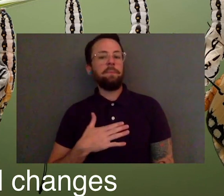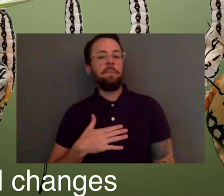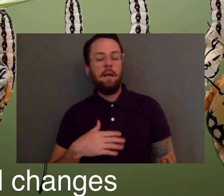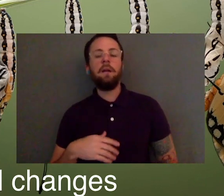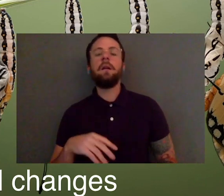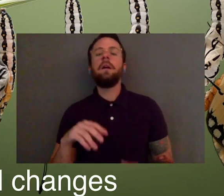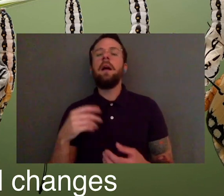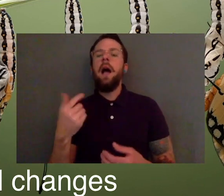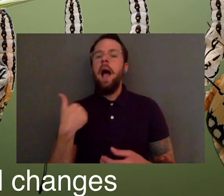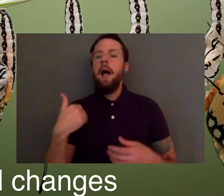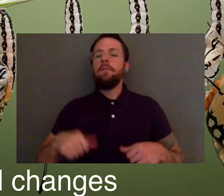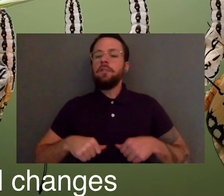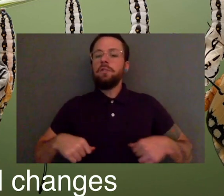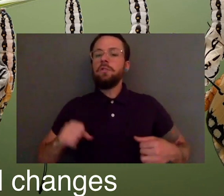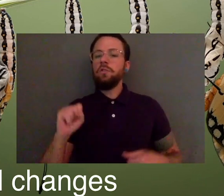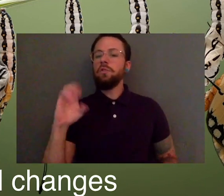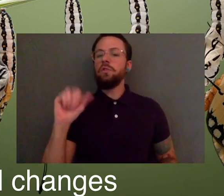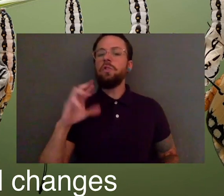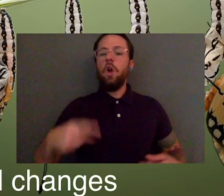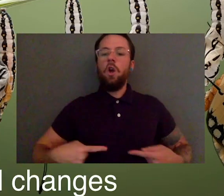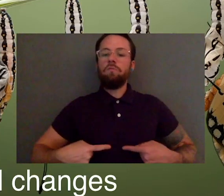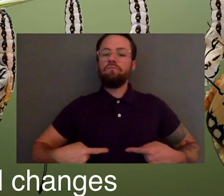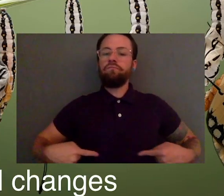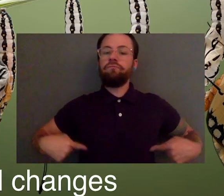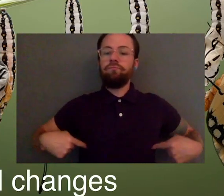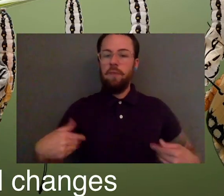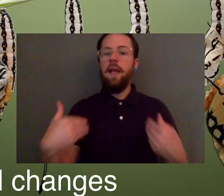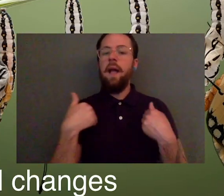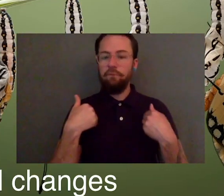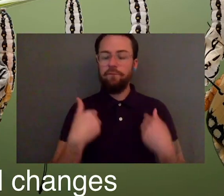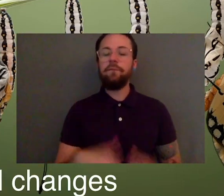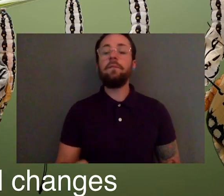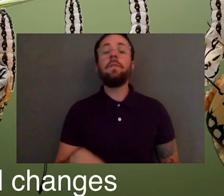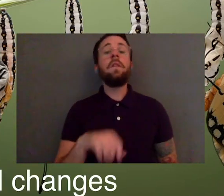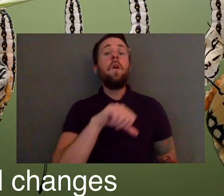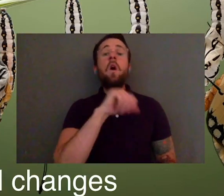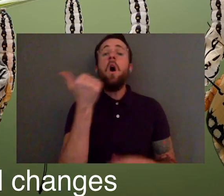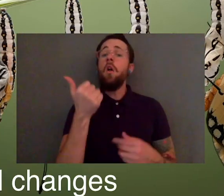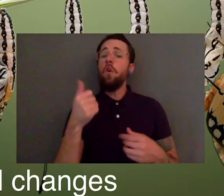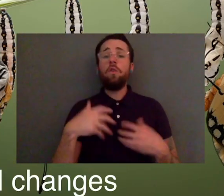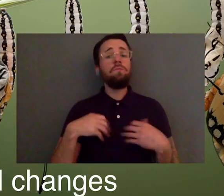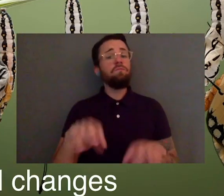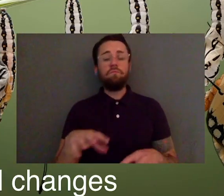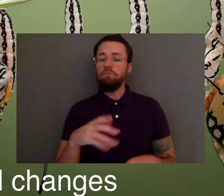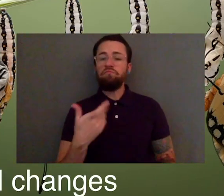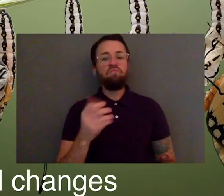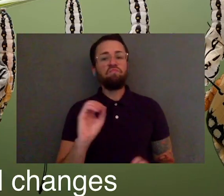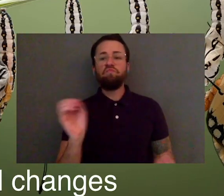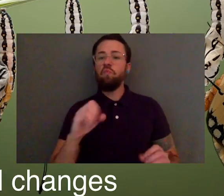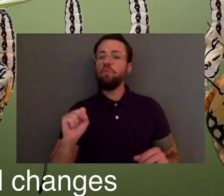The type of surgery I had is a DI double incision. So I do have scars on my chest.